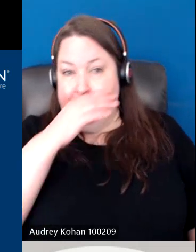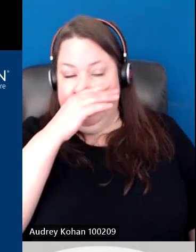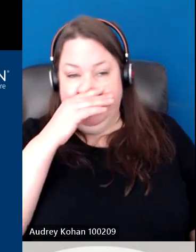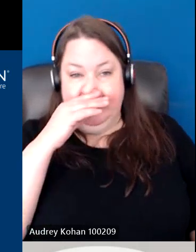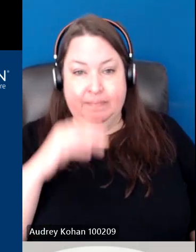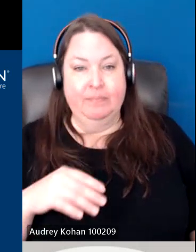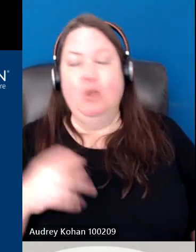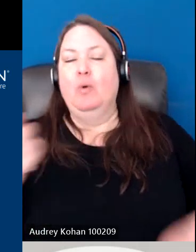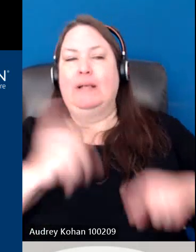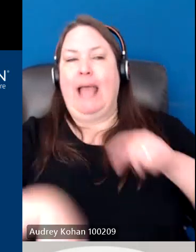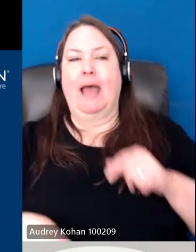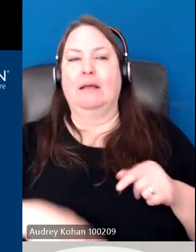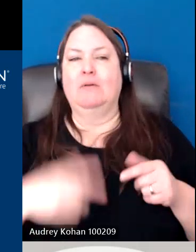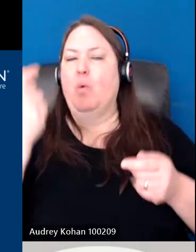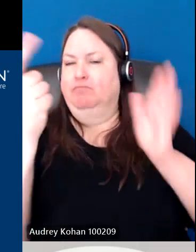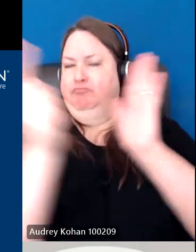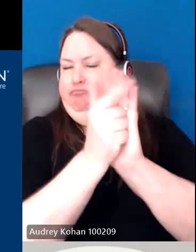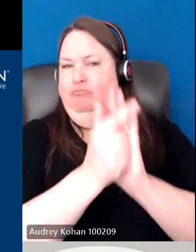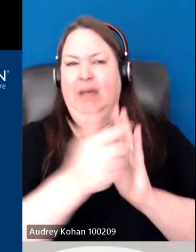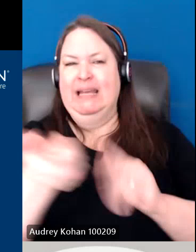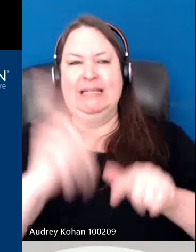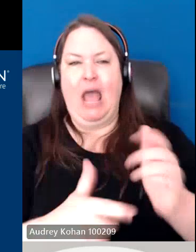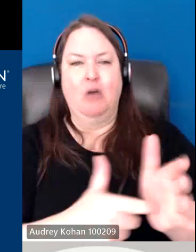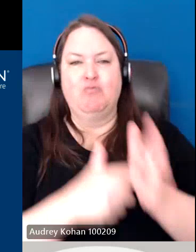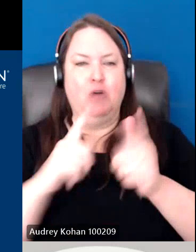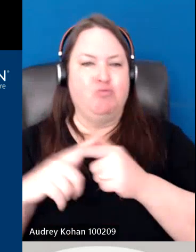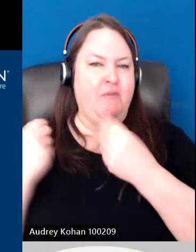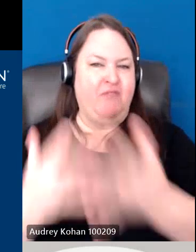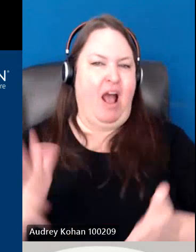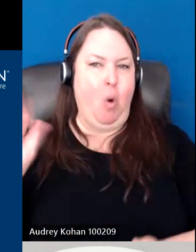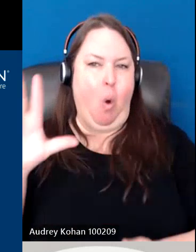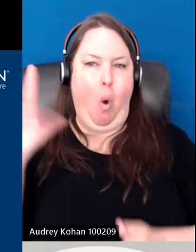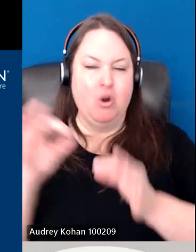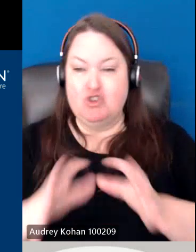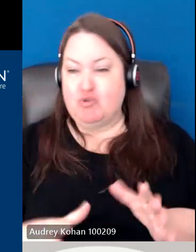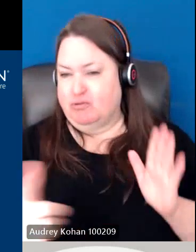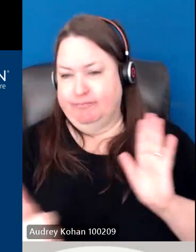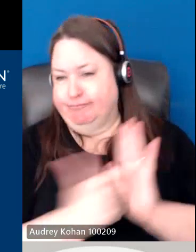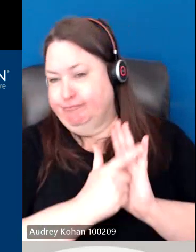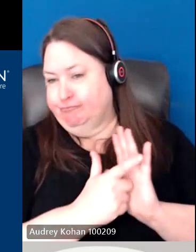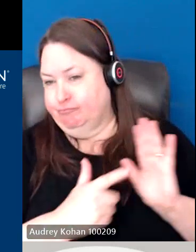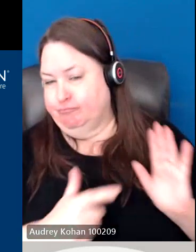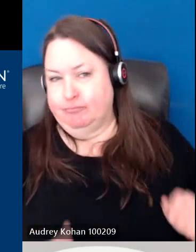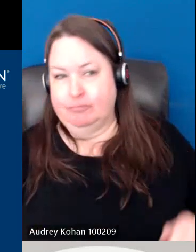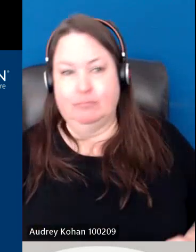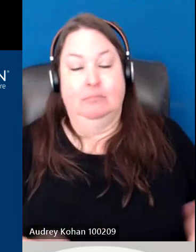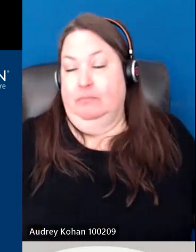do prohibitions you cannot require individuals to provide their own interpreter um I mean I